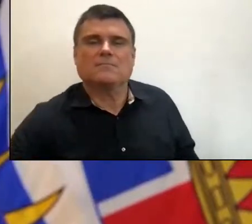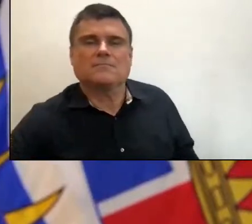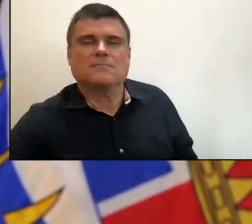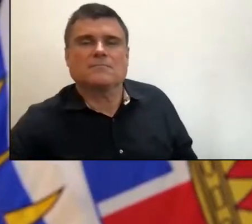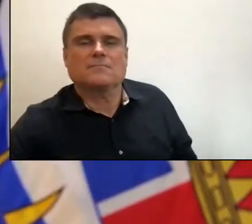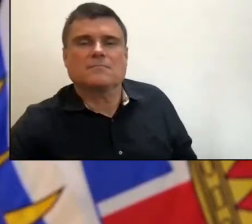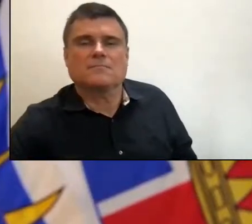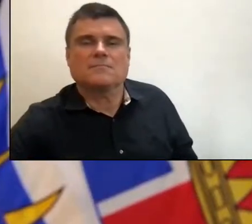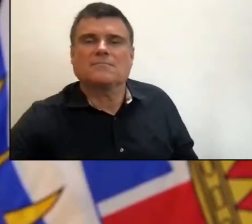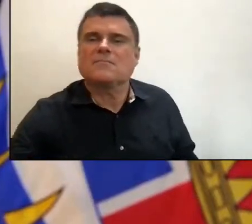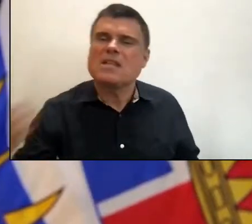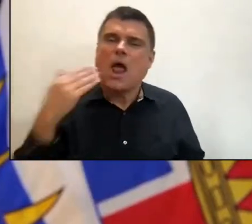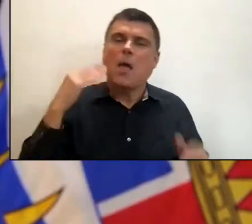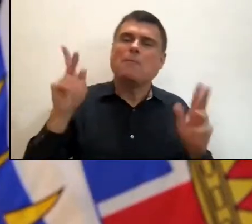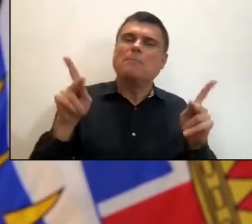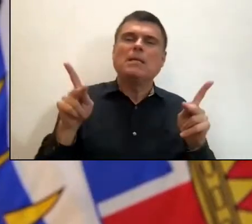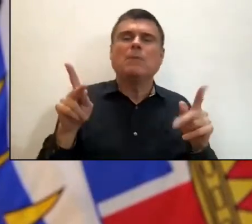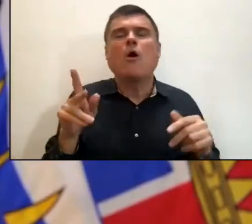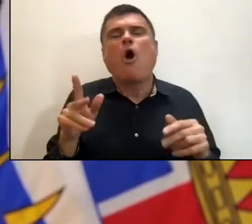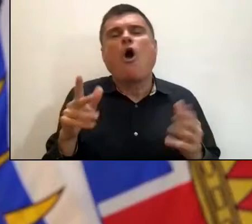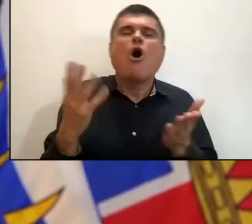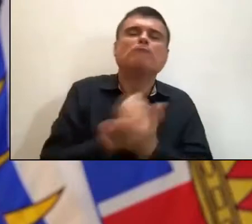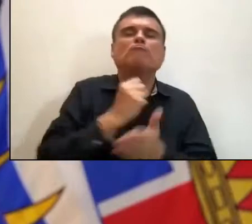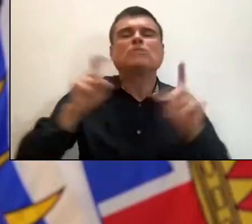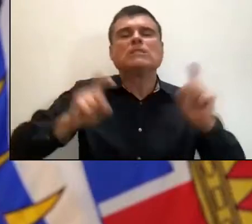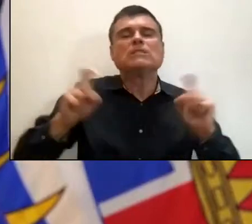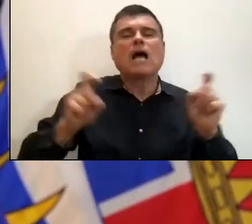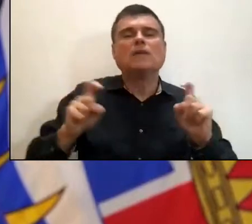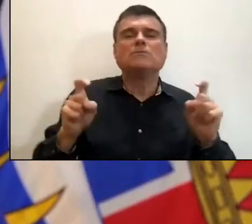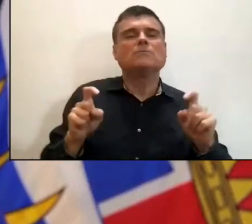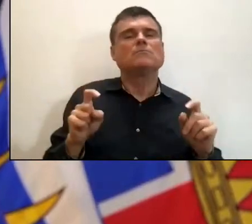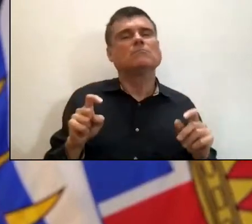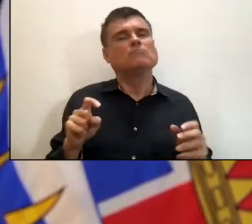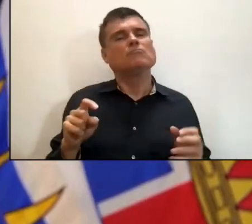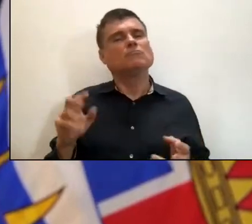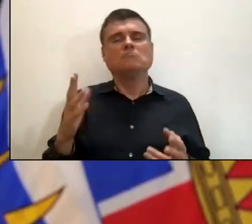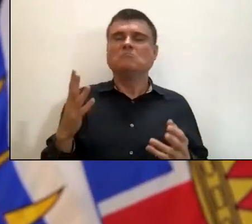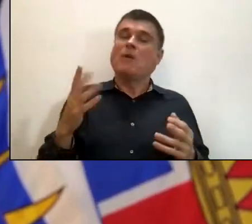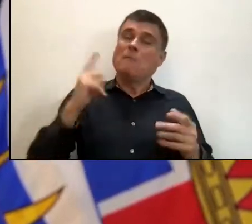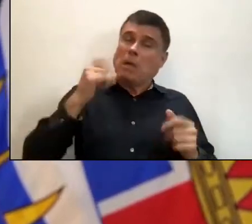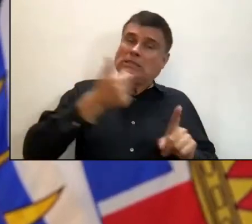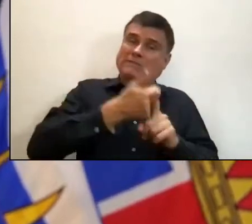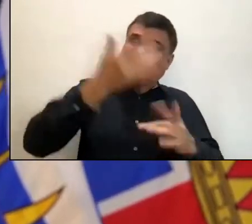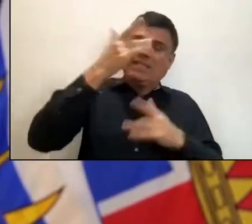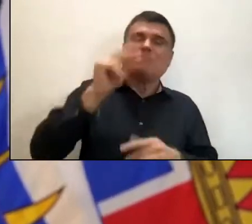Because they want to be reassured that they can go out